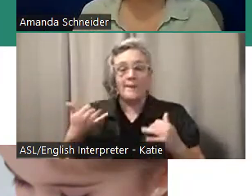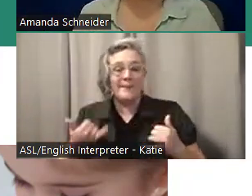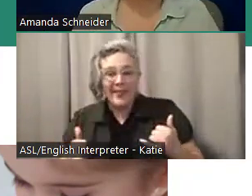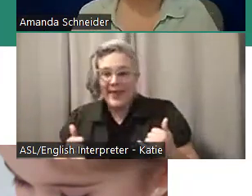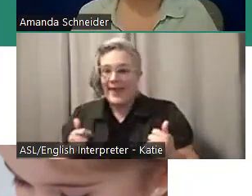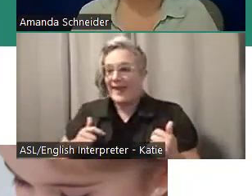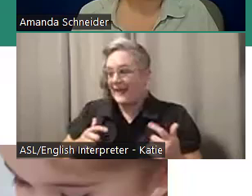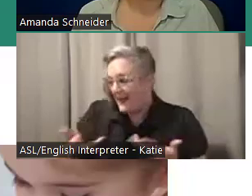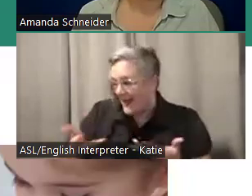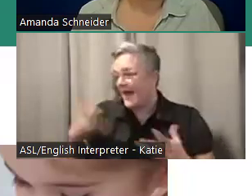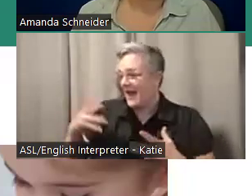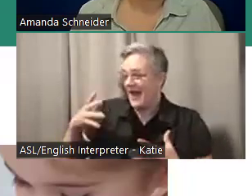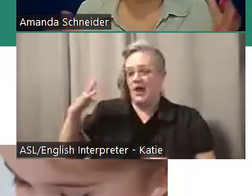just into our daily routine.